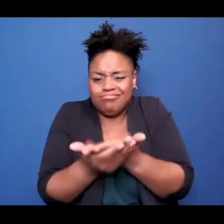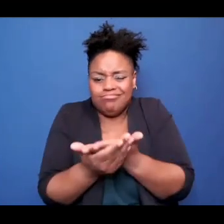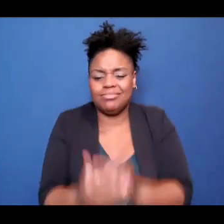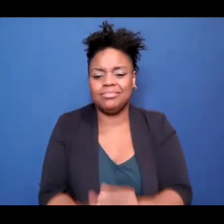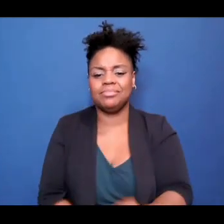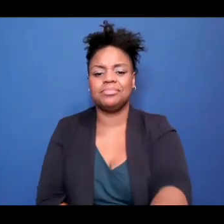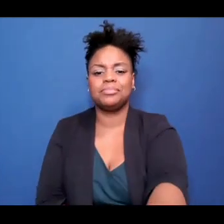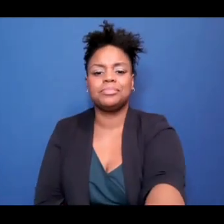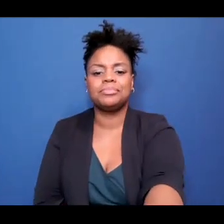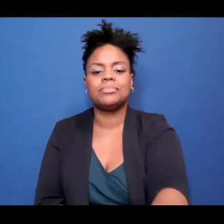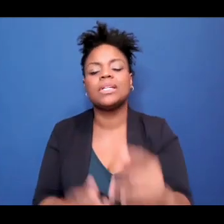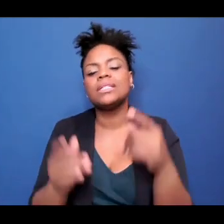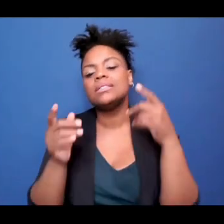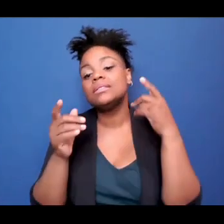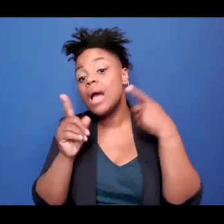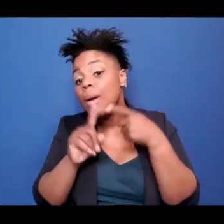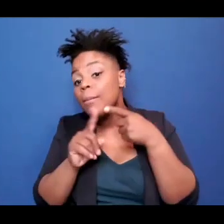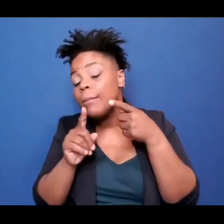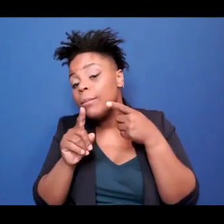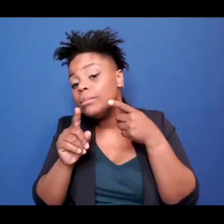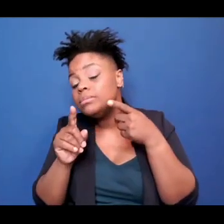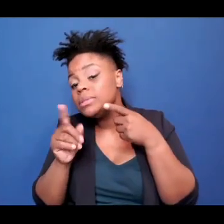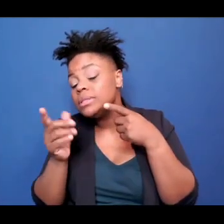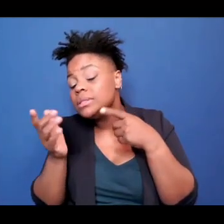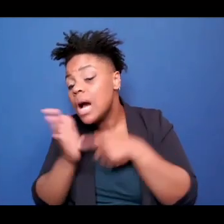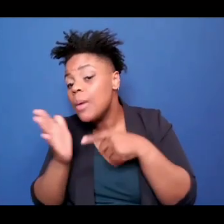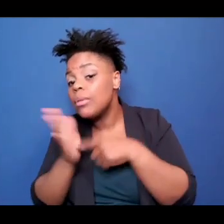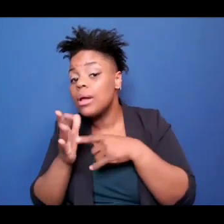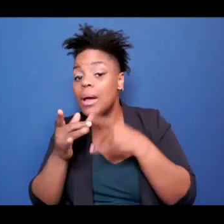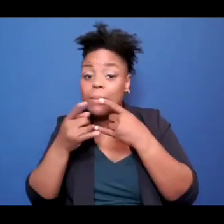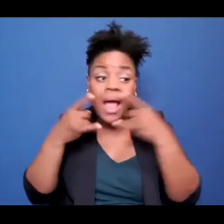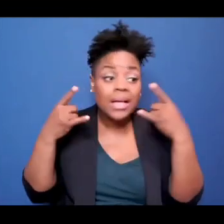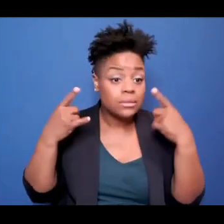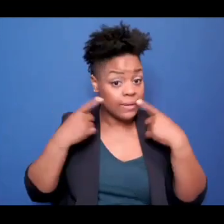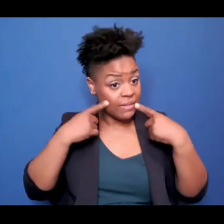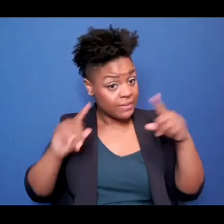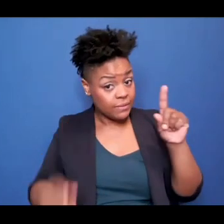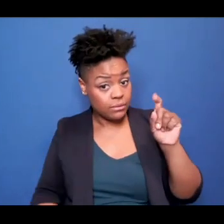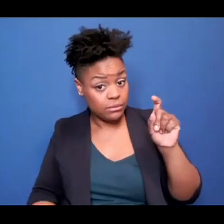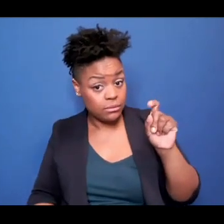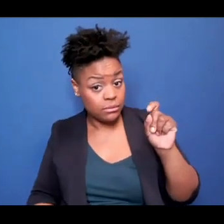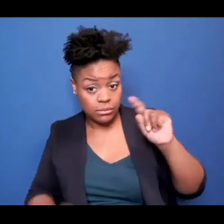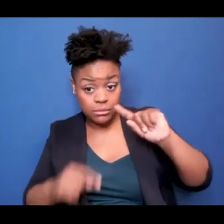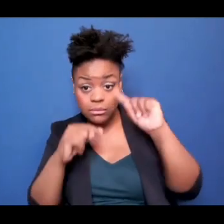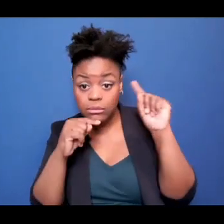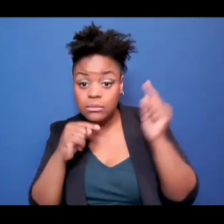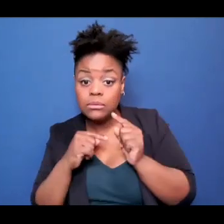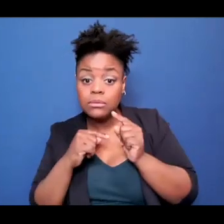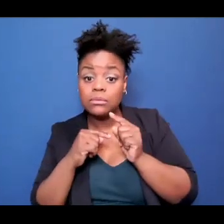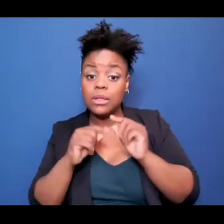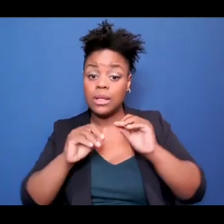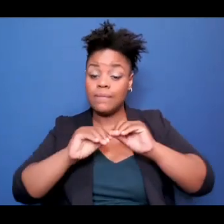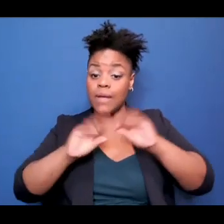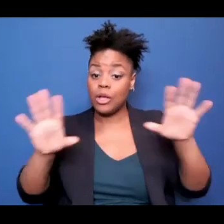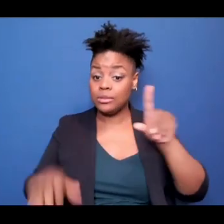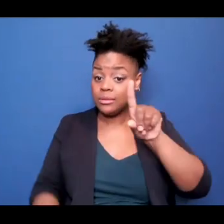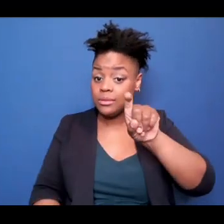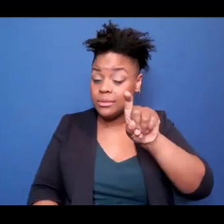THE SUBTLE EXPECTATIONS OF WHITENESS CAN BE. MASK WEARING FOR EXAMPLE A SIMPLE AND EFFECTIVE WAY OF REDUCING THE SPREAD. VIRUS HAS BEEN A POLITICIZED AND